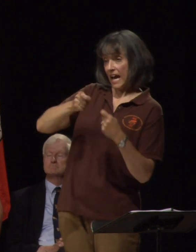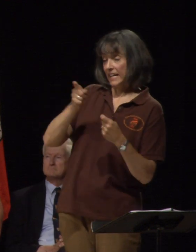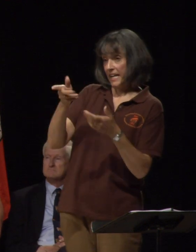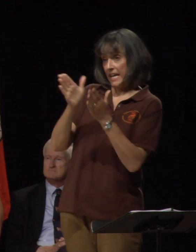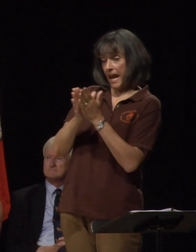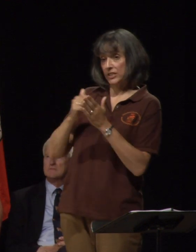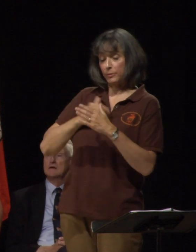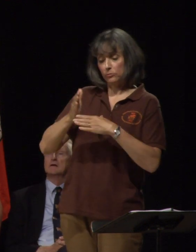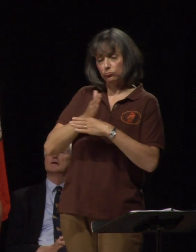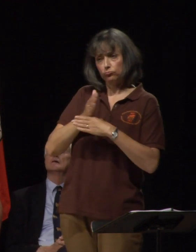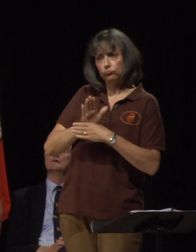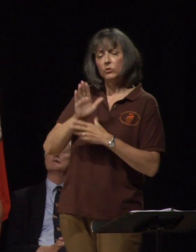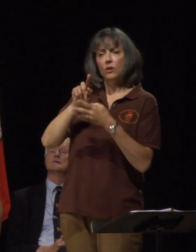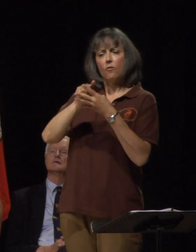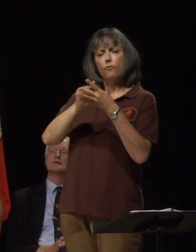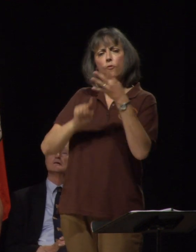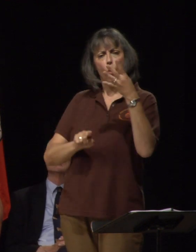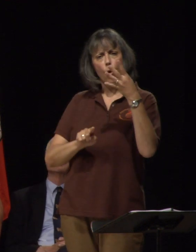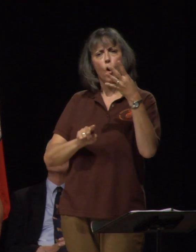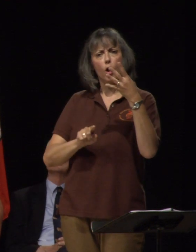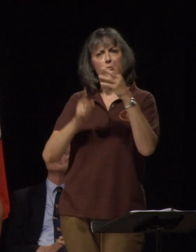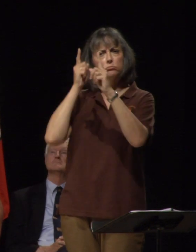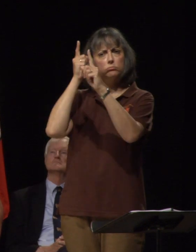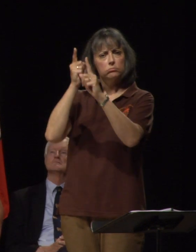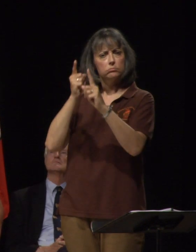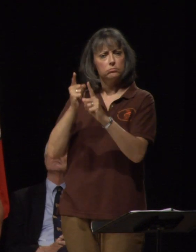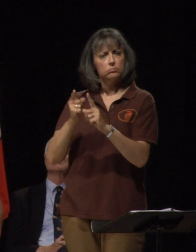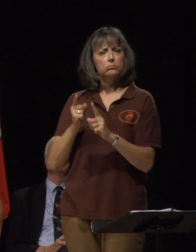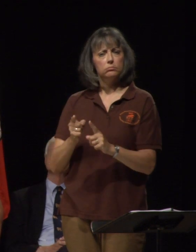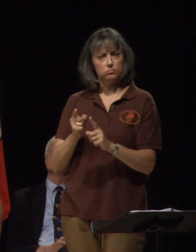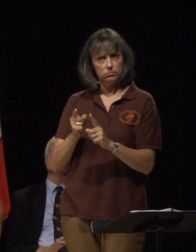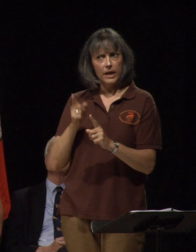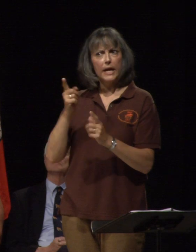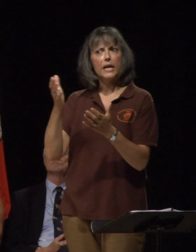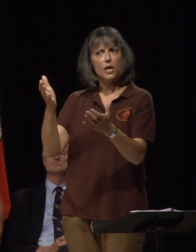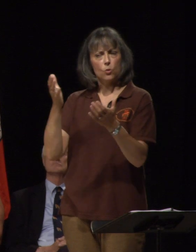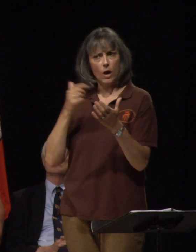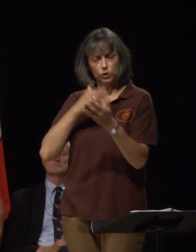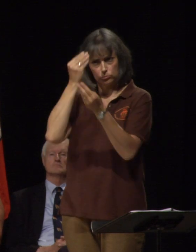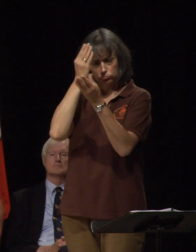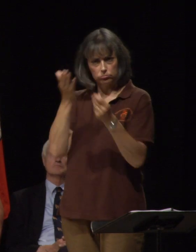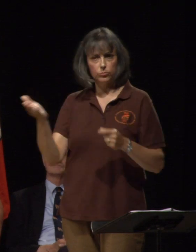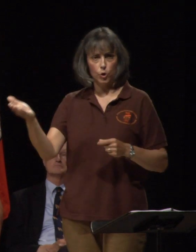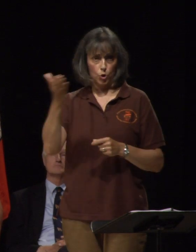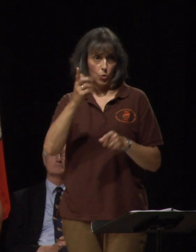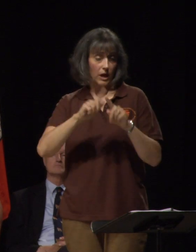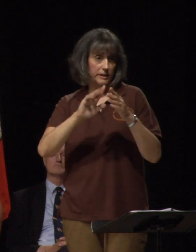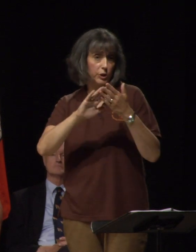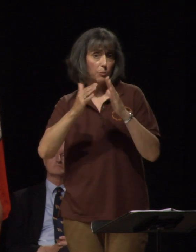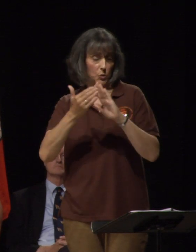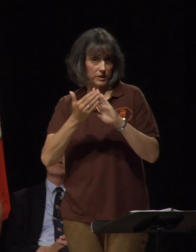SHARE FOUR POINTS THAT HE WANTED TO LET THE COMMUNITY KNOW WILL BE OCCURING THROUGHOUT